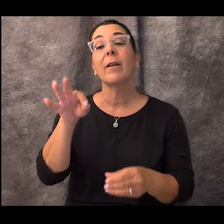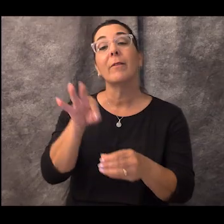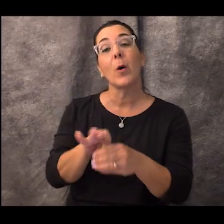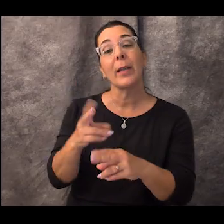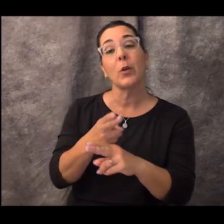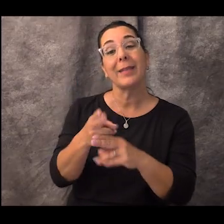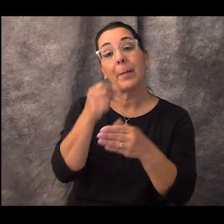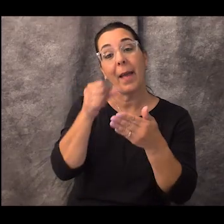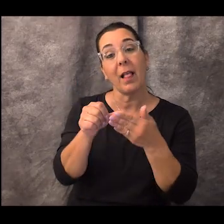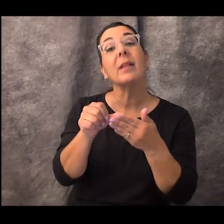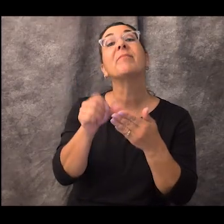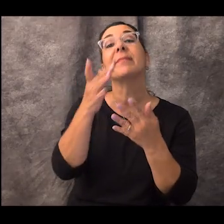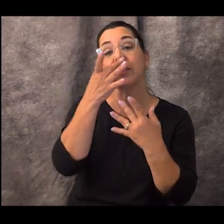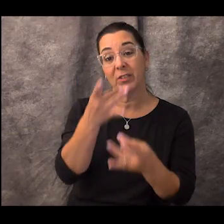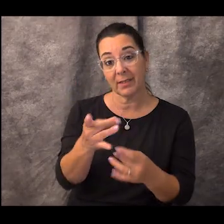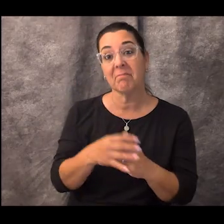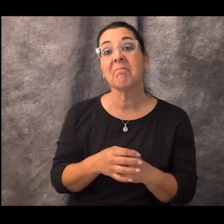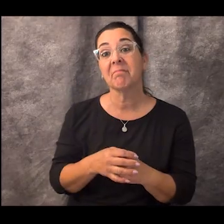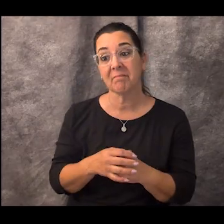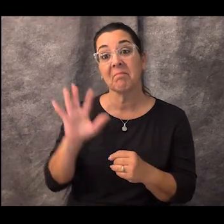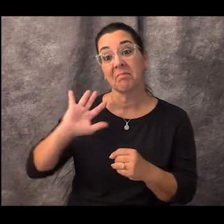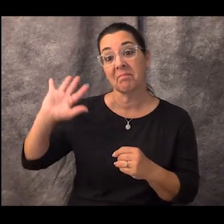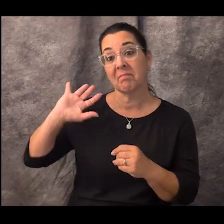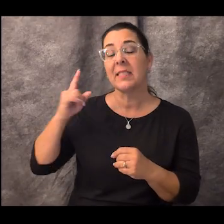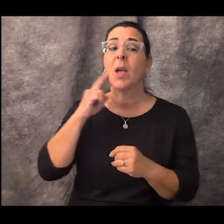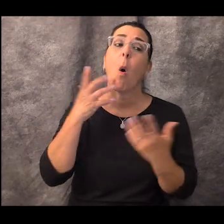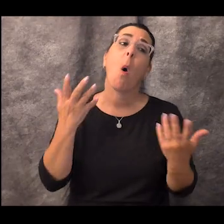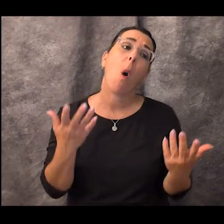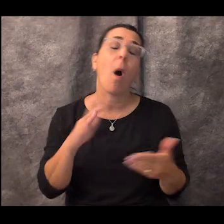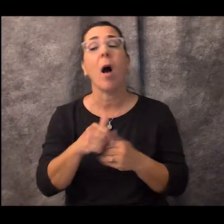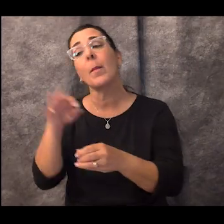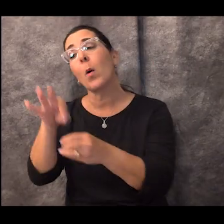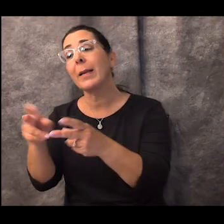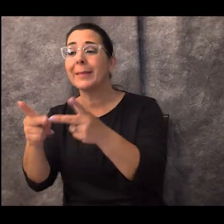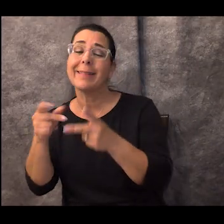A lot of times we would hear like, well, the polling places, we can't get them all accessible, but you can vote by mail.